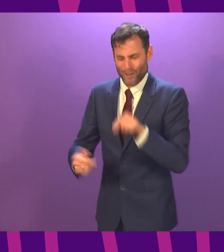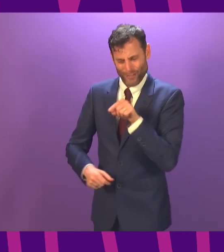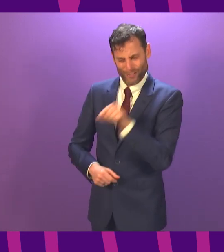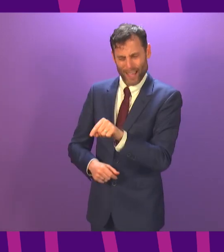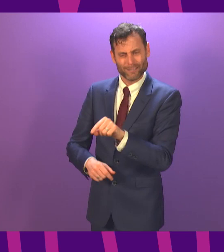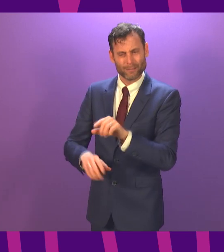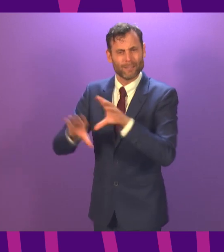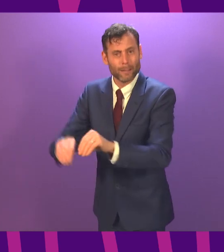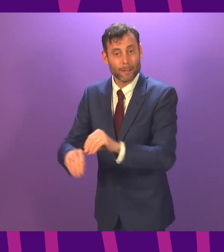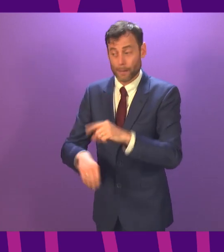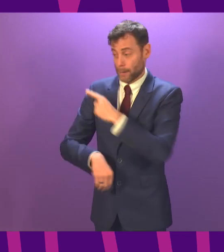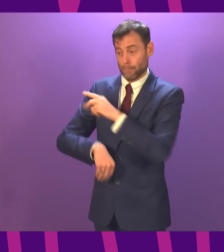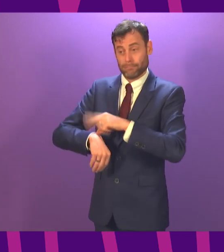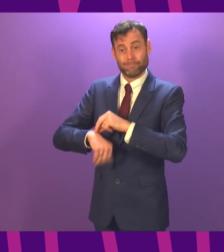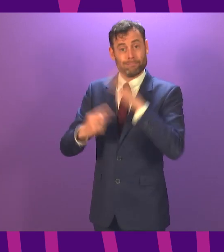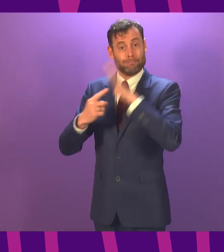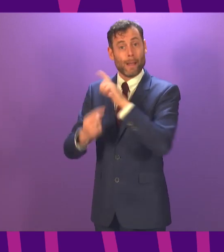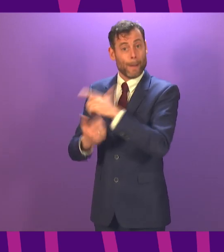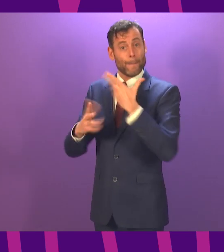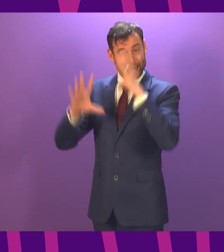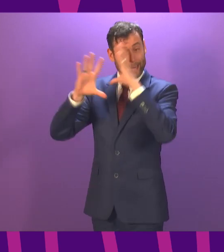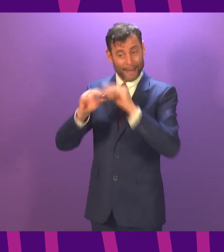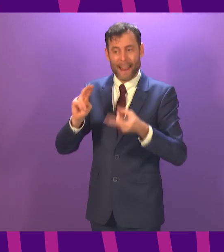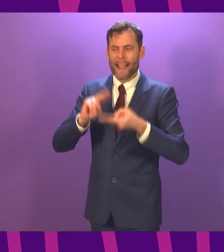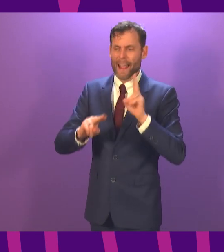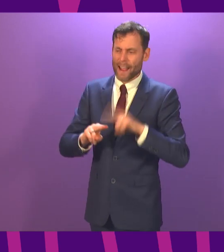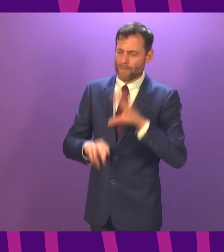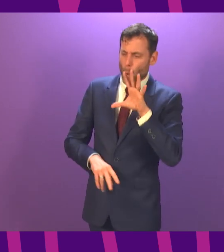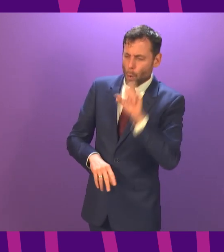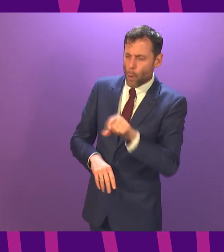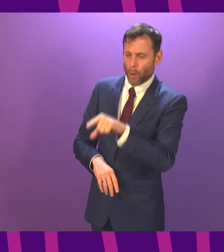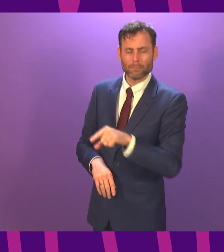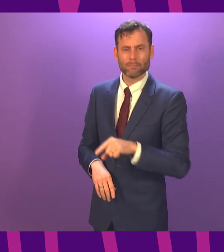already have, to the chief constable set out how the police will go about the enforcement